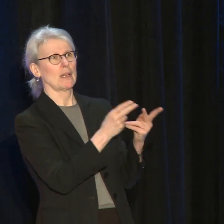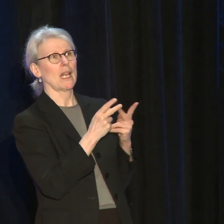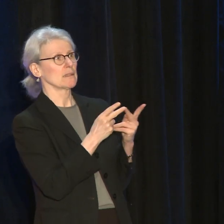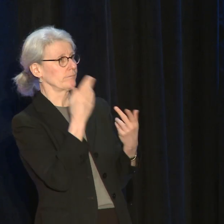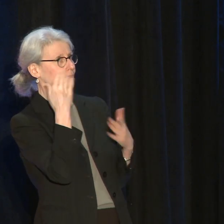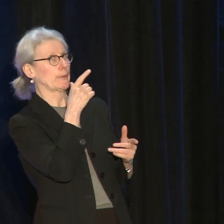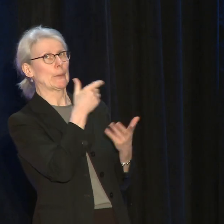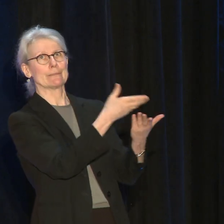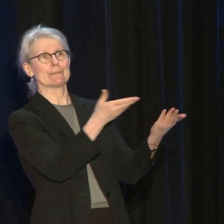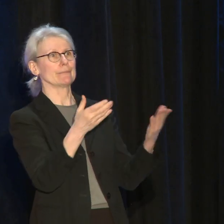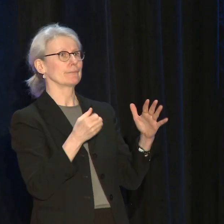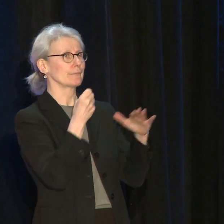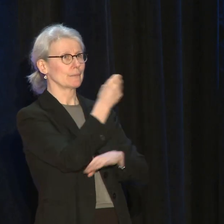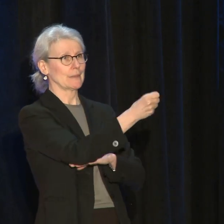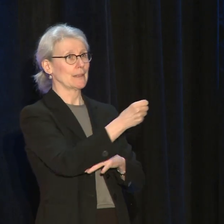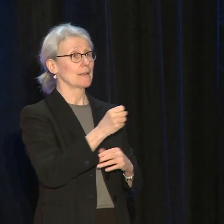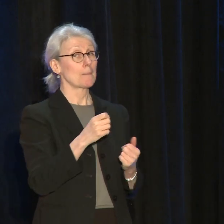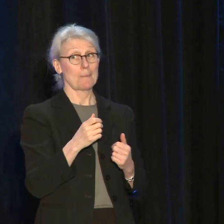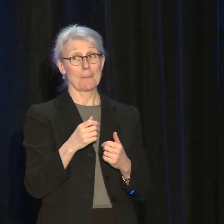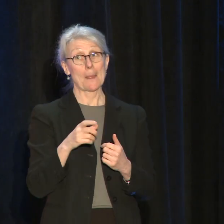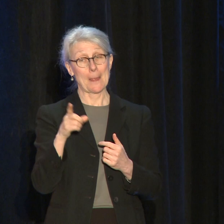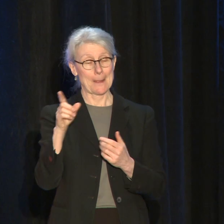And then, okay,